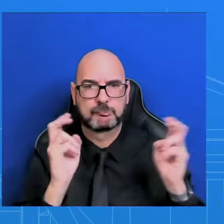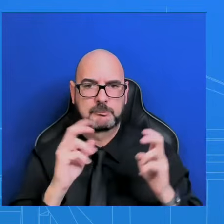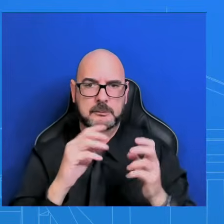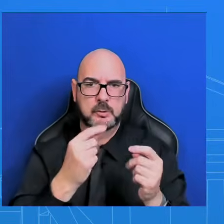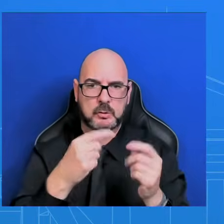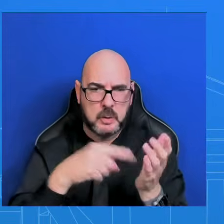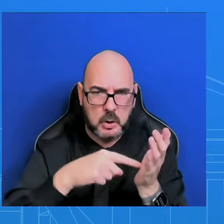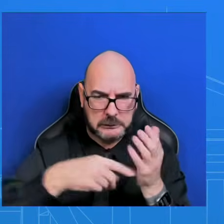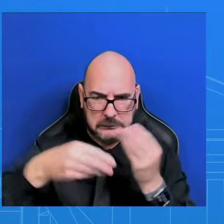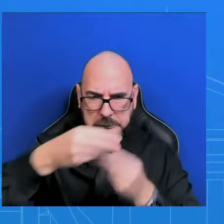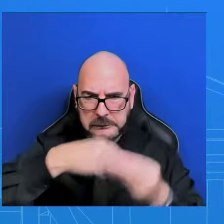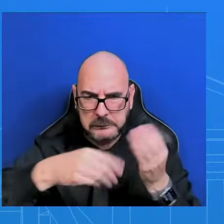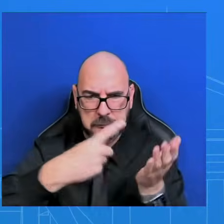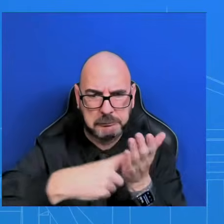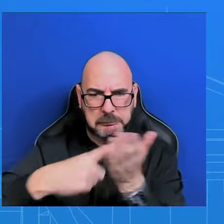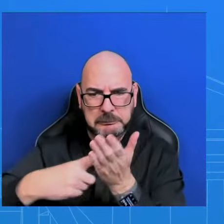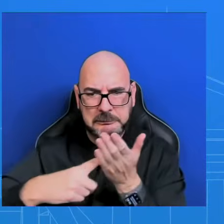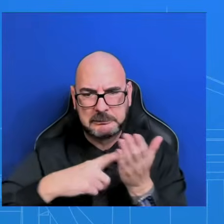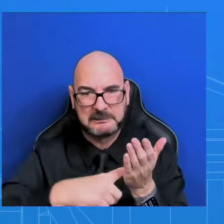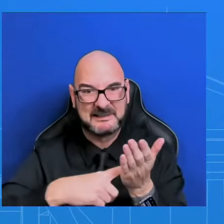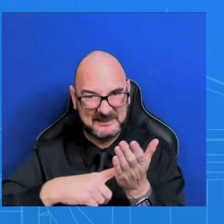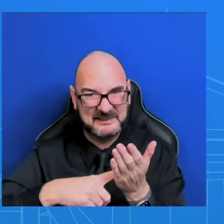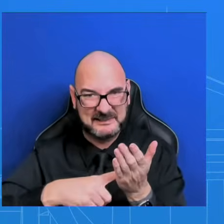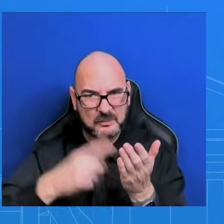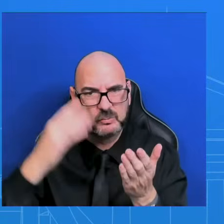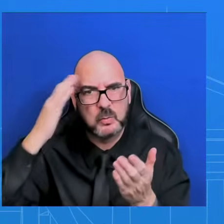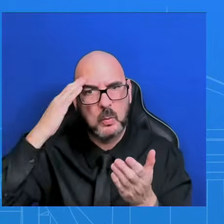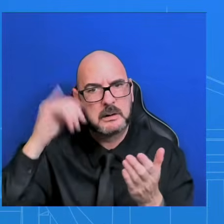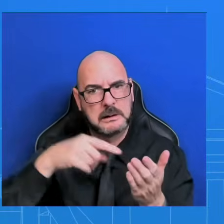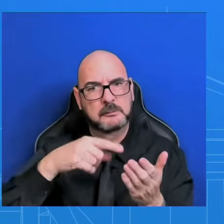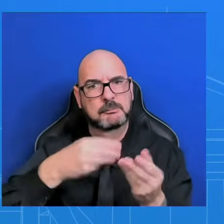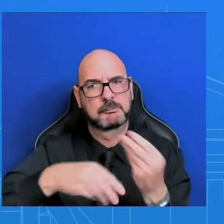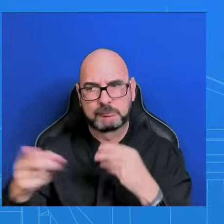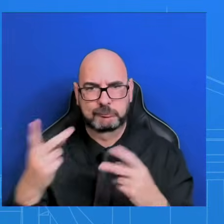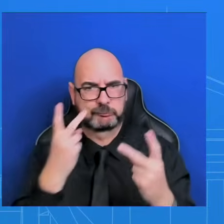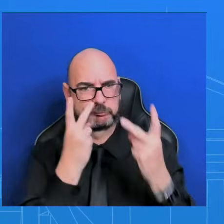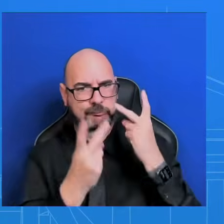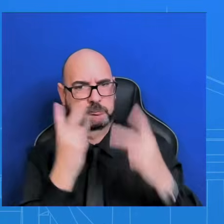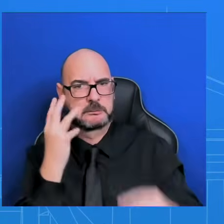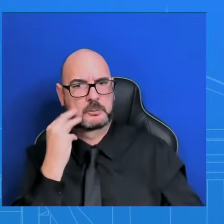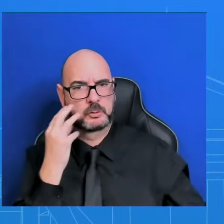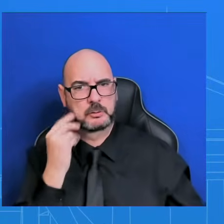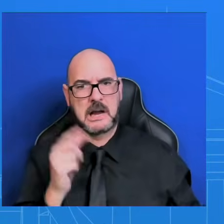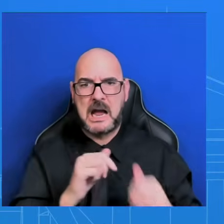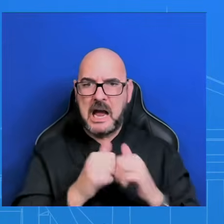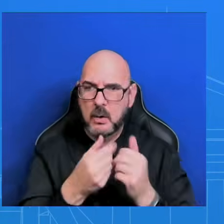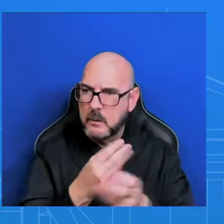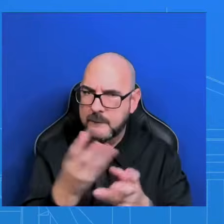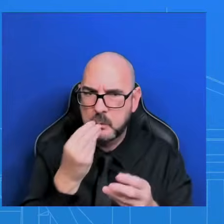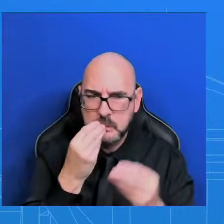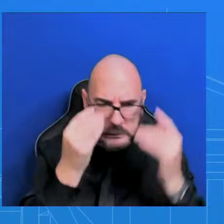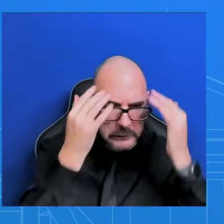Are you going to be able to pay that medical bill? Are you going to be able to put food on the table? Are you going to be able to pay the tuition for --